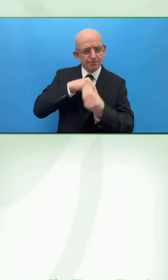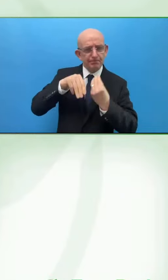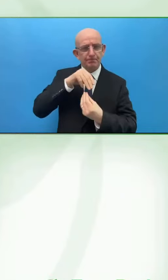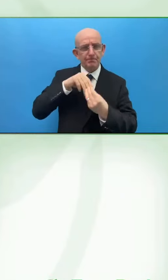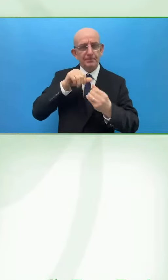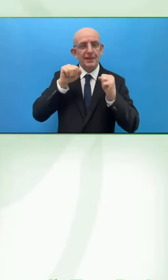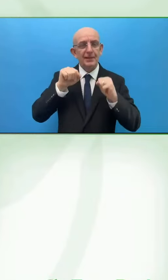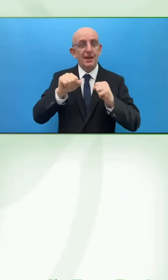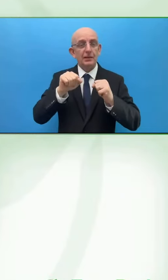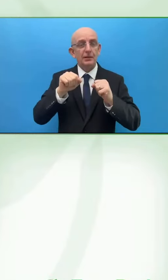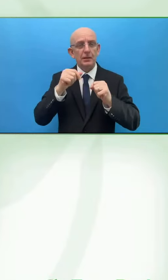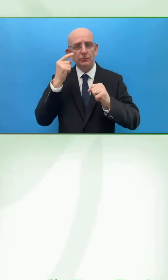you having every day.